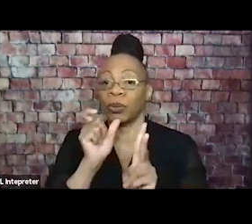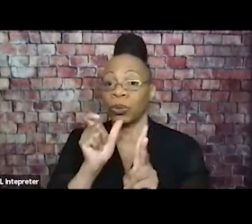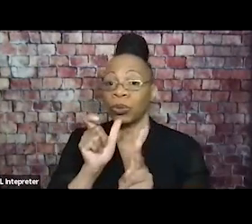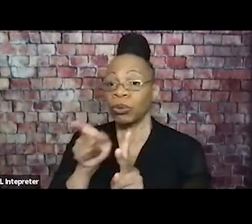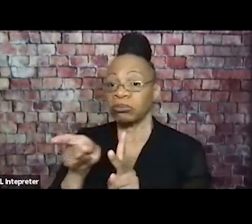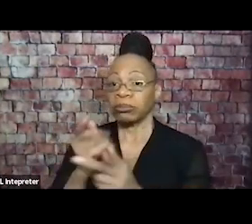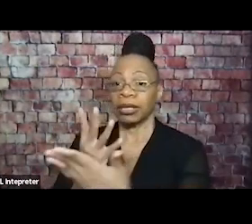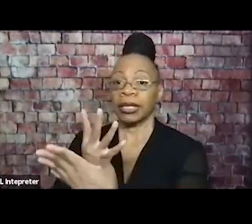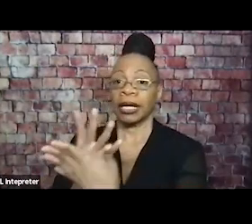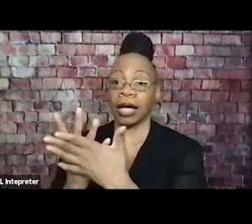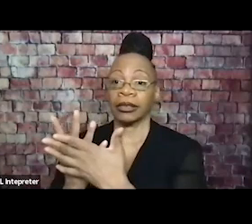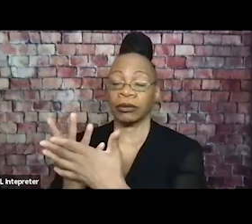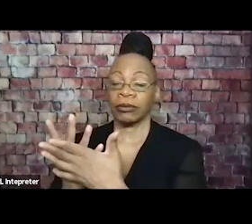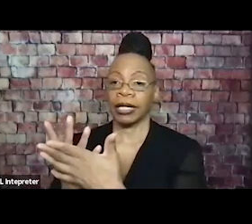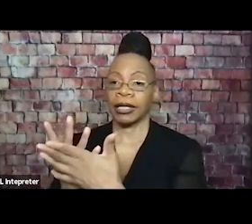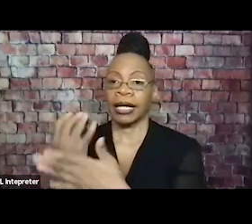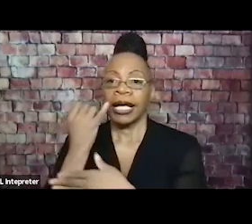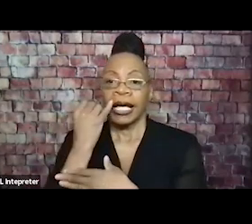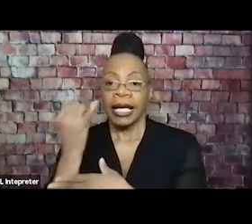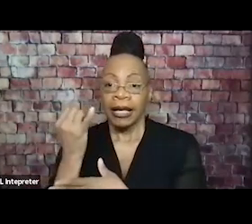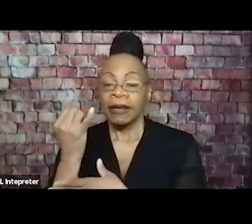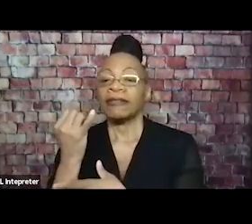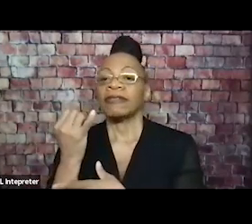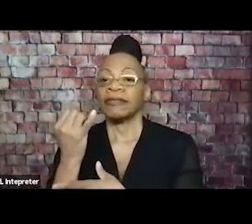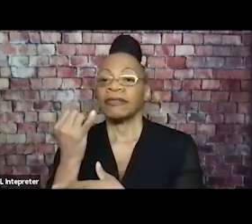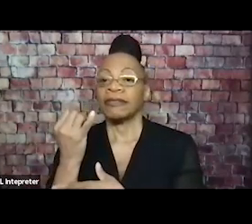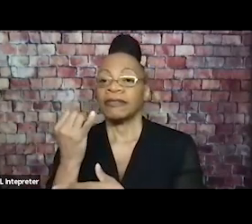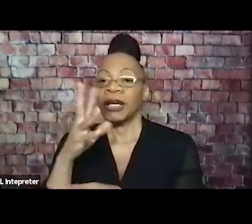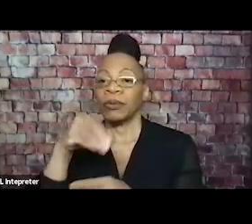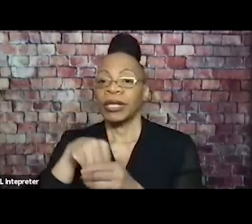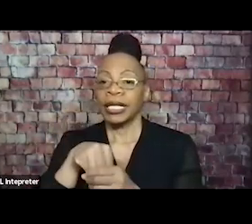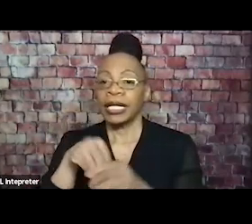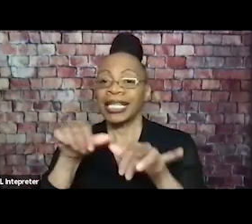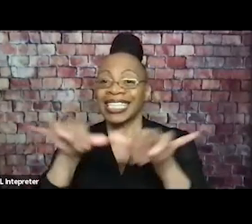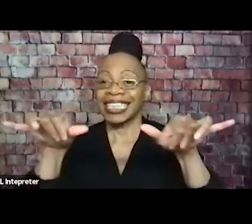If they're in a system of care where they are not free to leave,